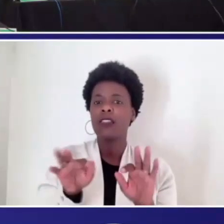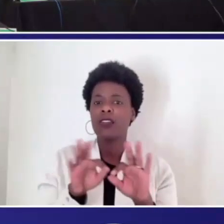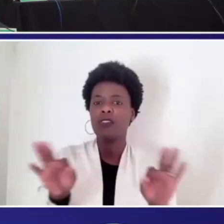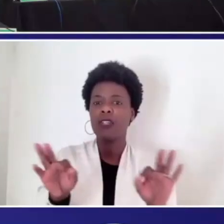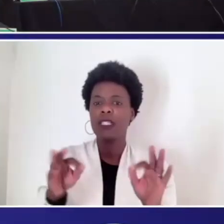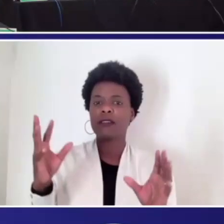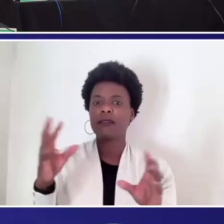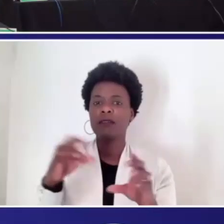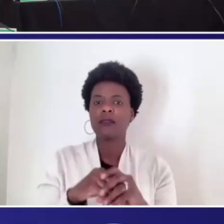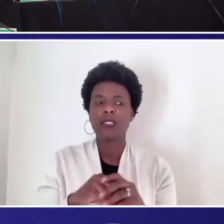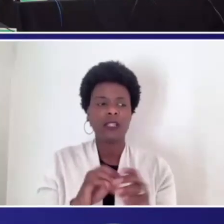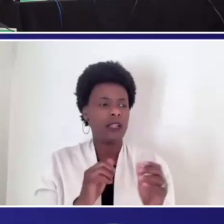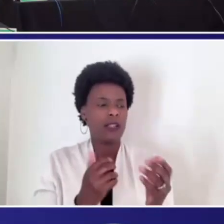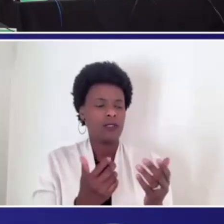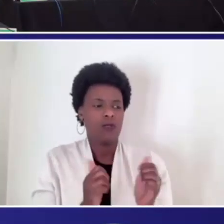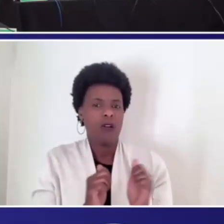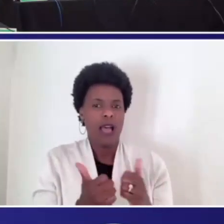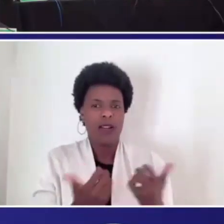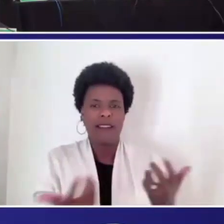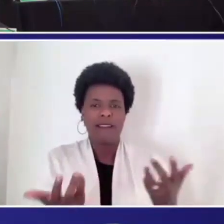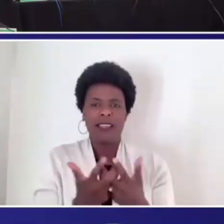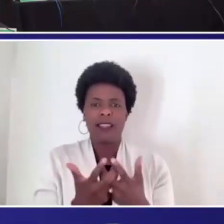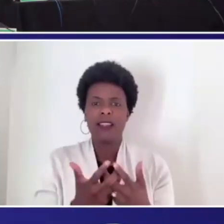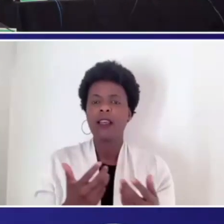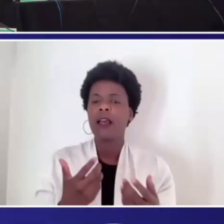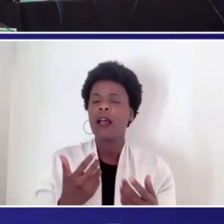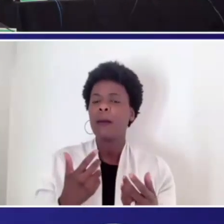how these things fit together, I mean, I understand the overall grouping but --